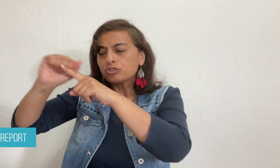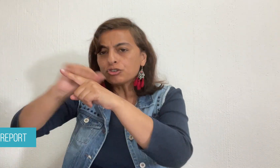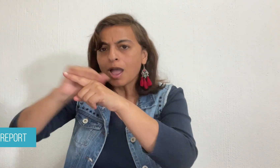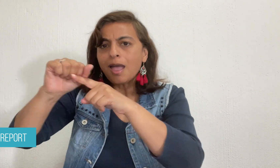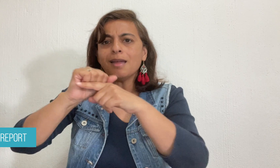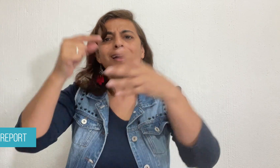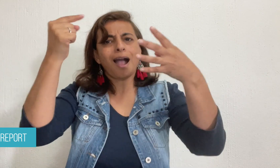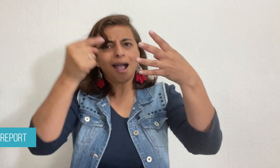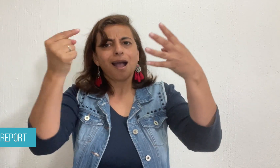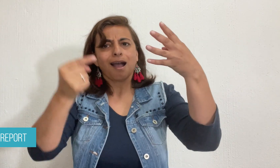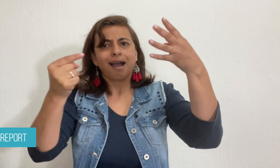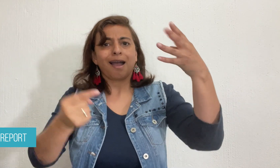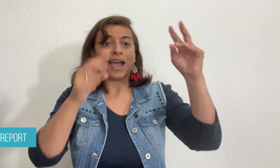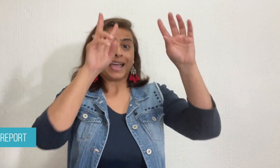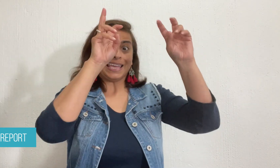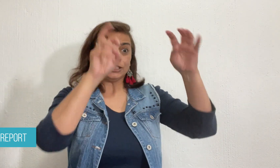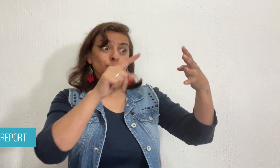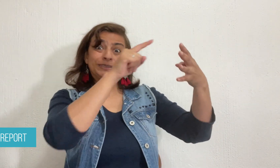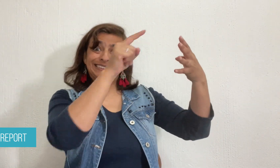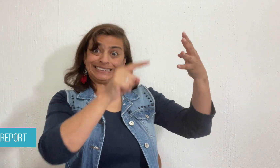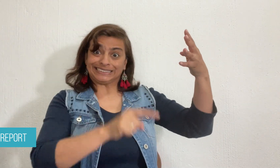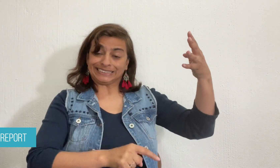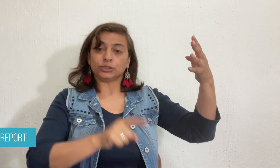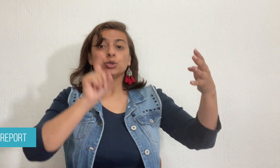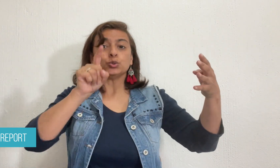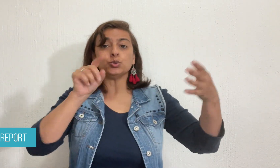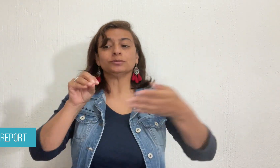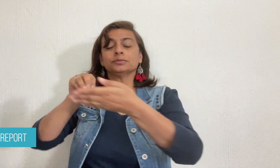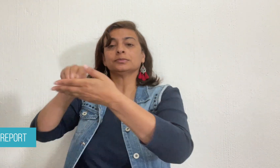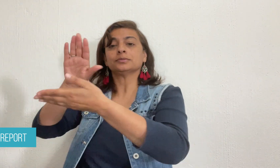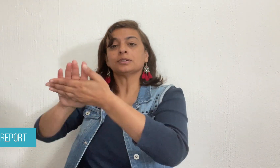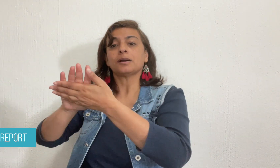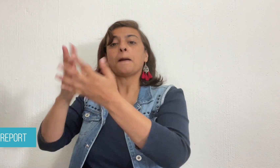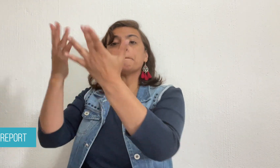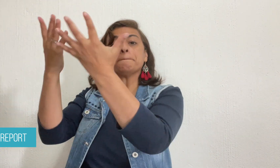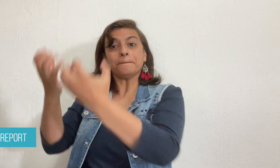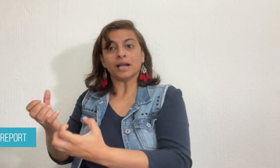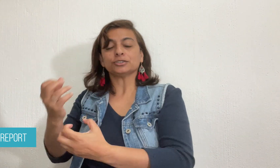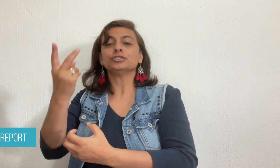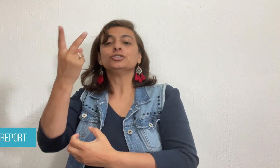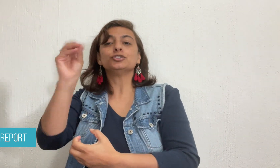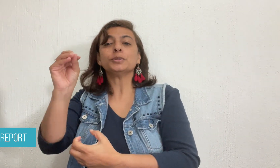of current resource centers, in the national budget for 2022/23.